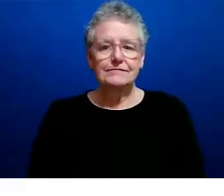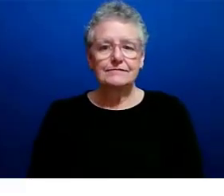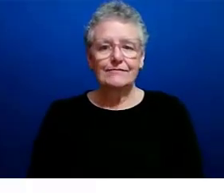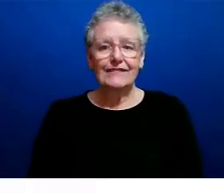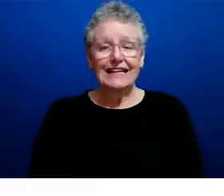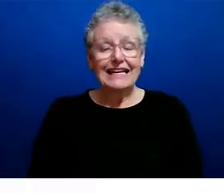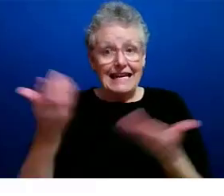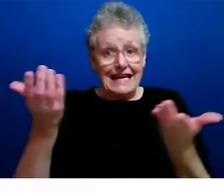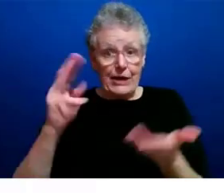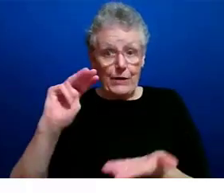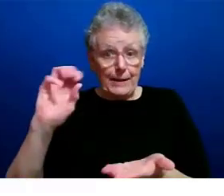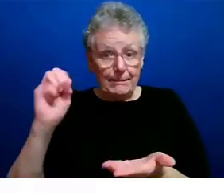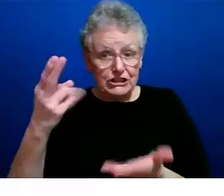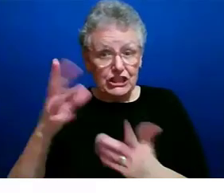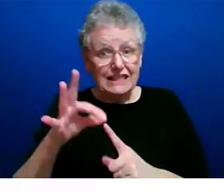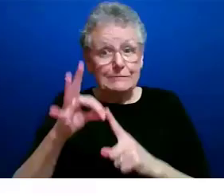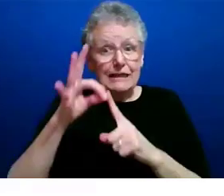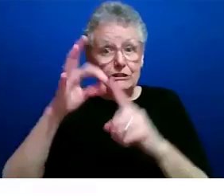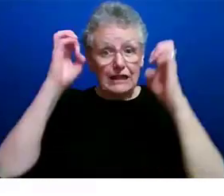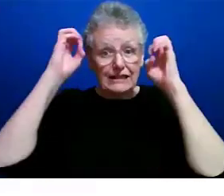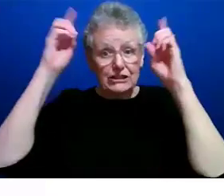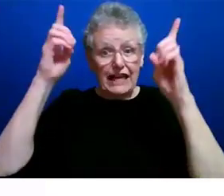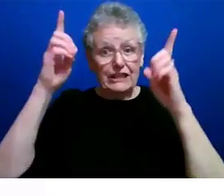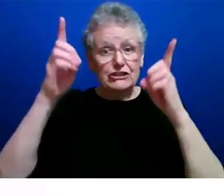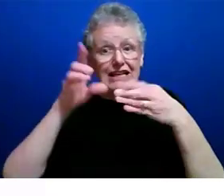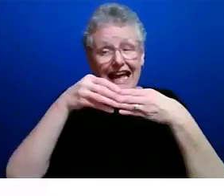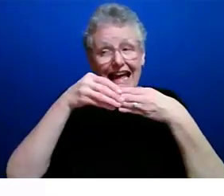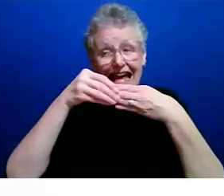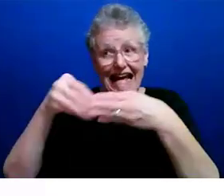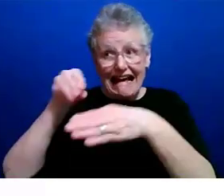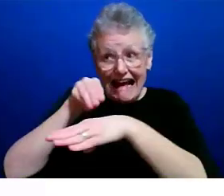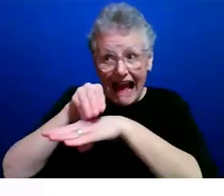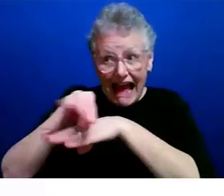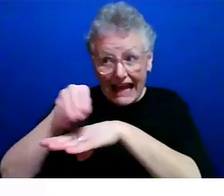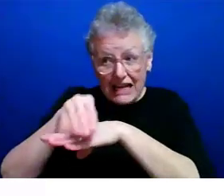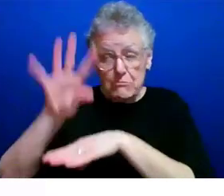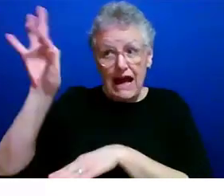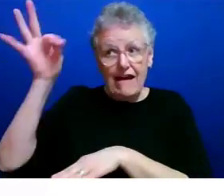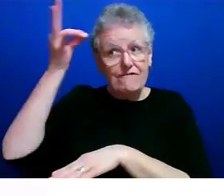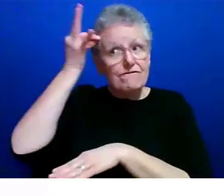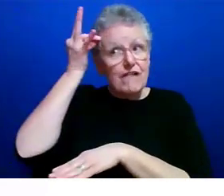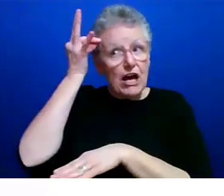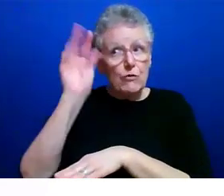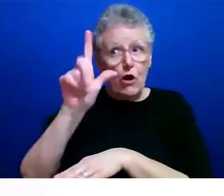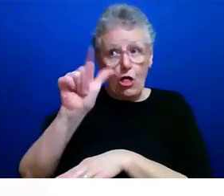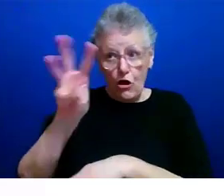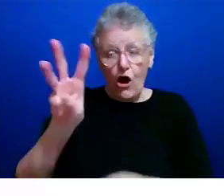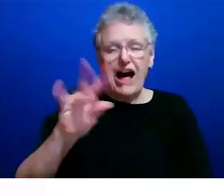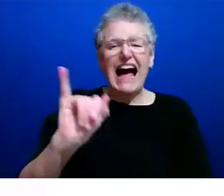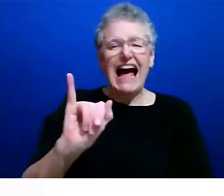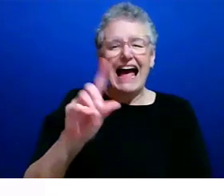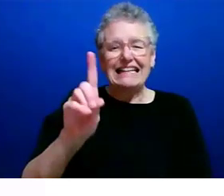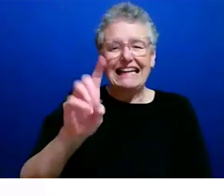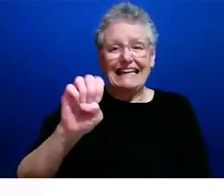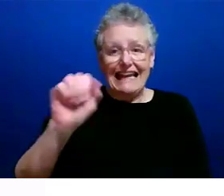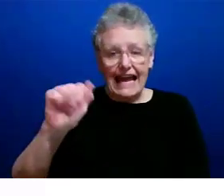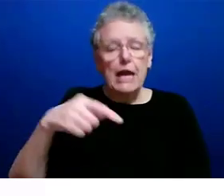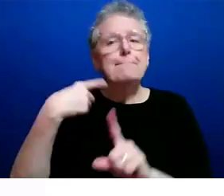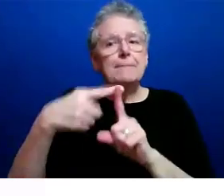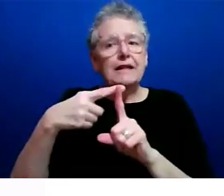In Michigan, special education is guided by federal law, which is the IDEA, and state requirements.